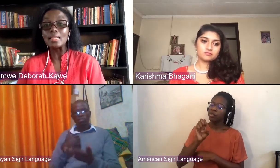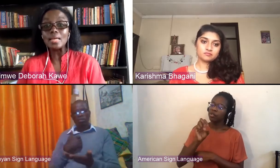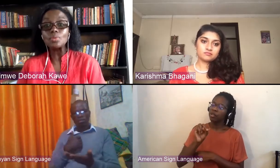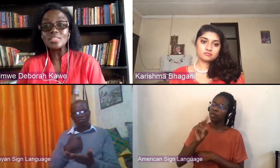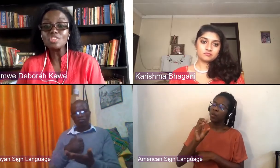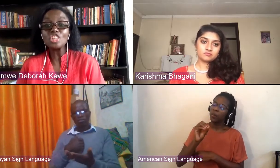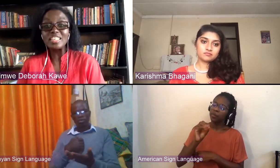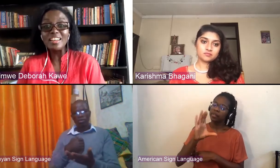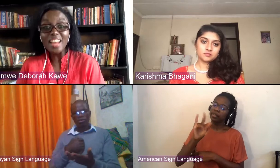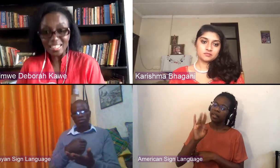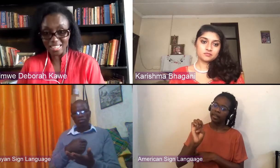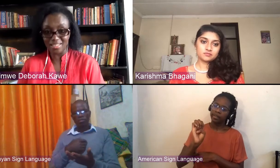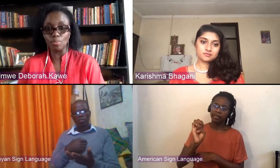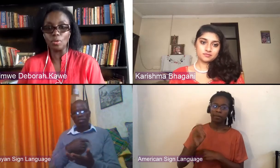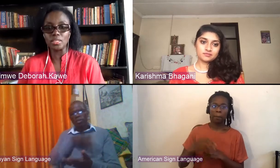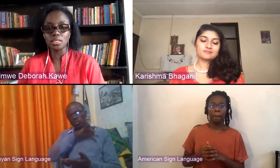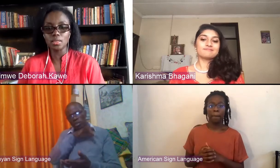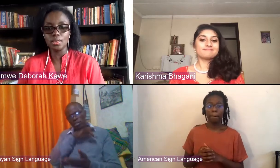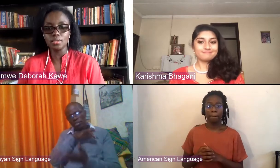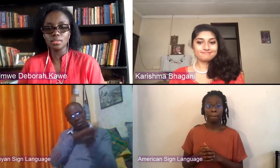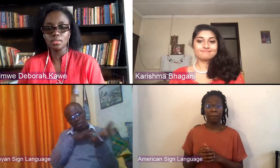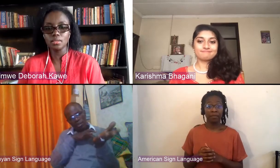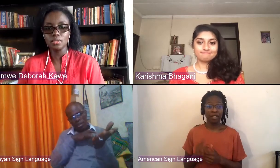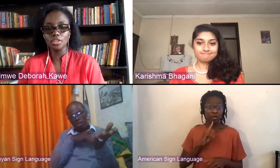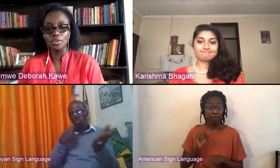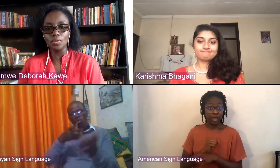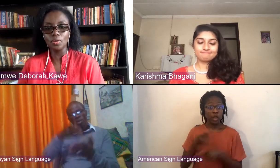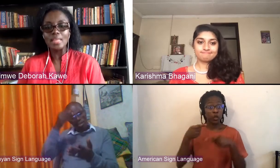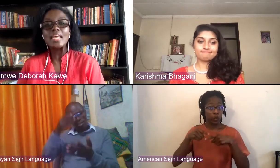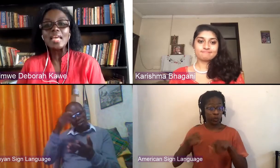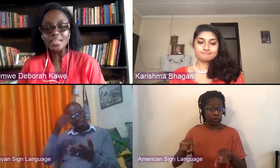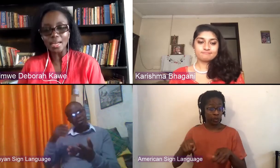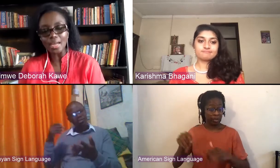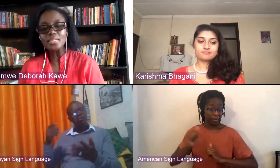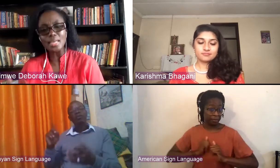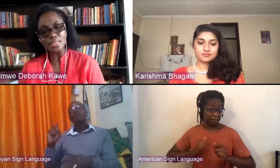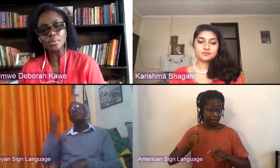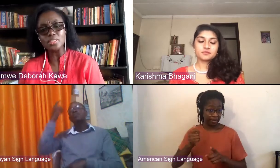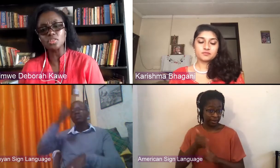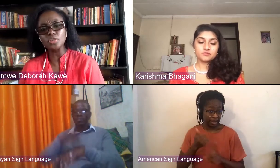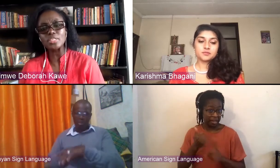that was actually learning about these things, you know, they've had had, yes, there was a genocide,